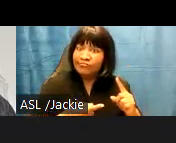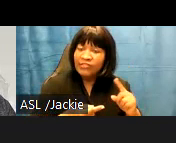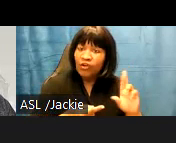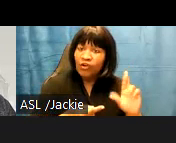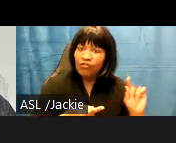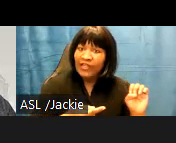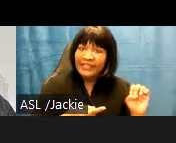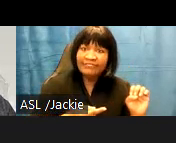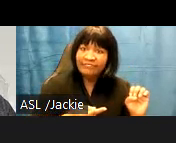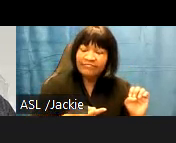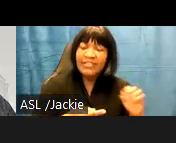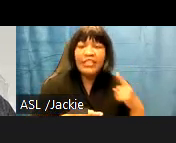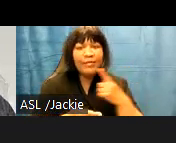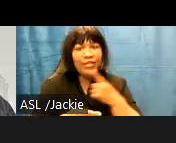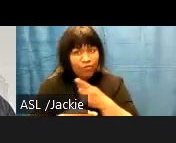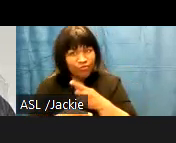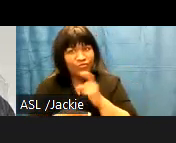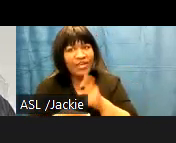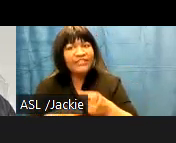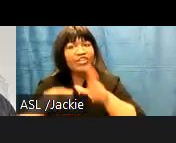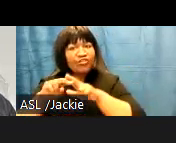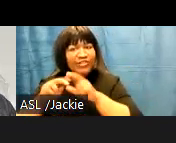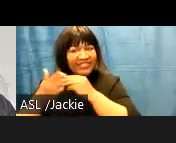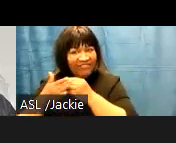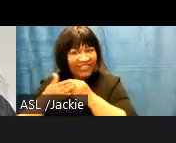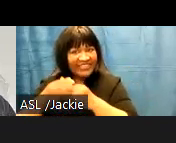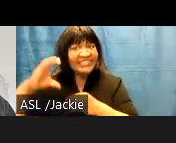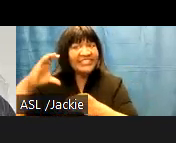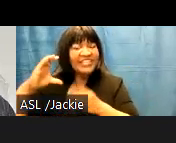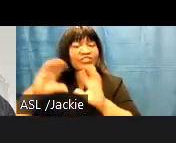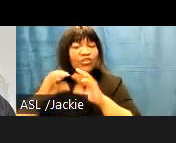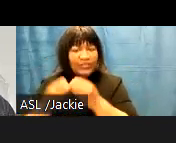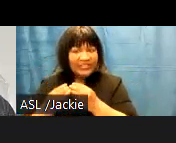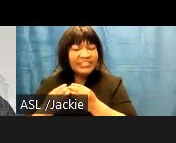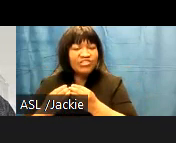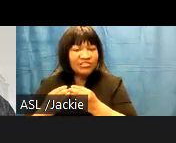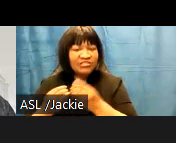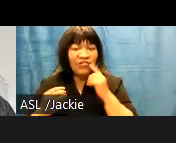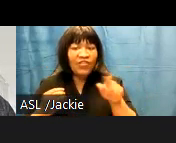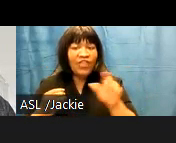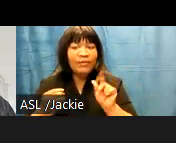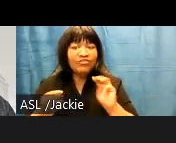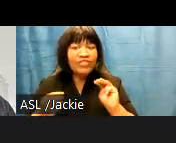It would be you that has to increase the funding to the organization for the administration of the